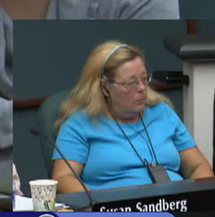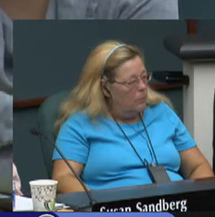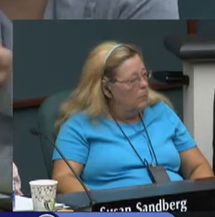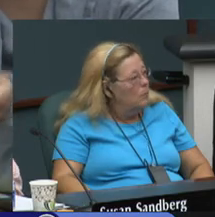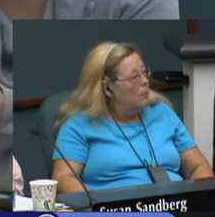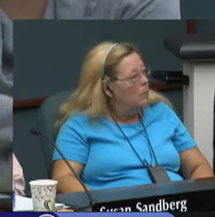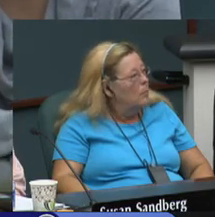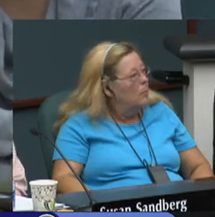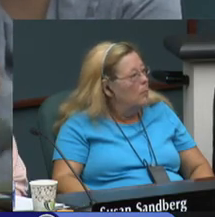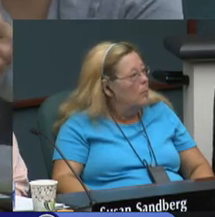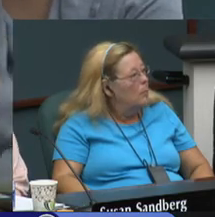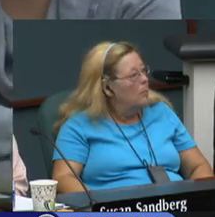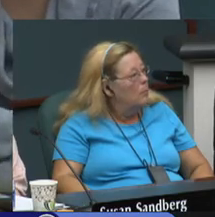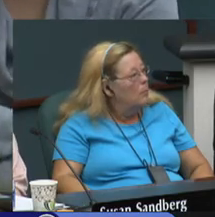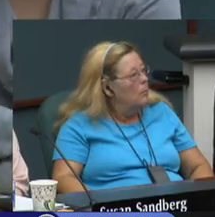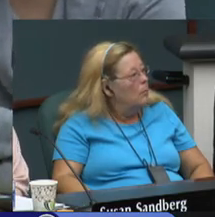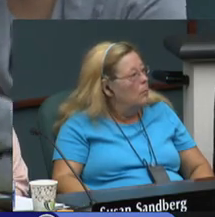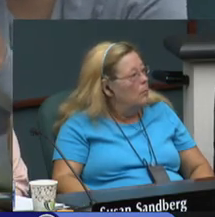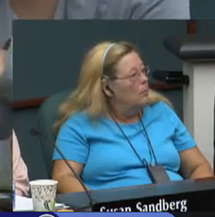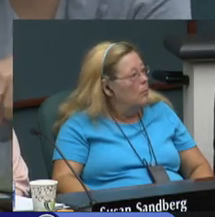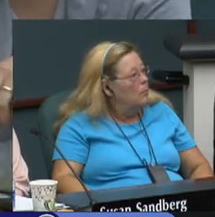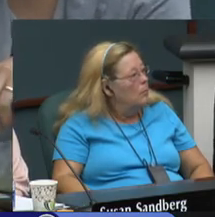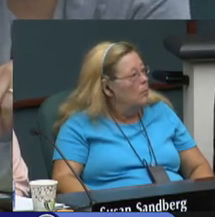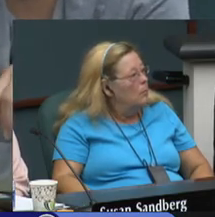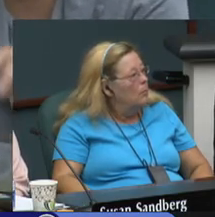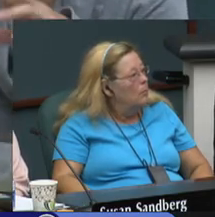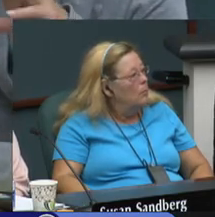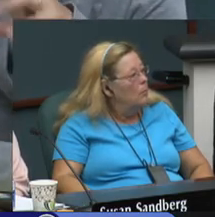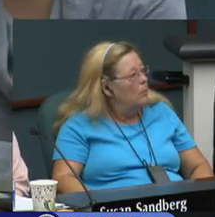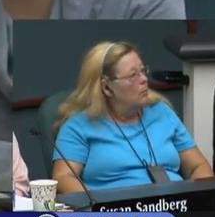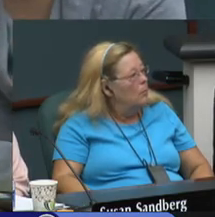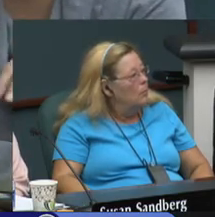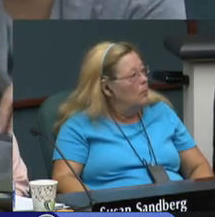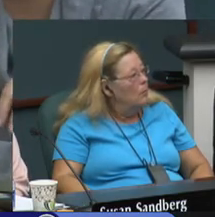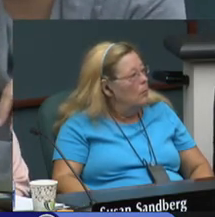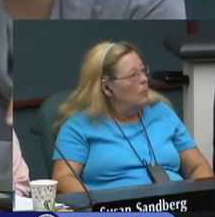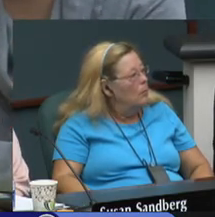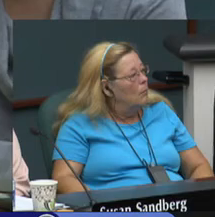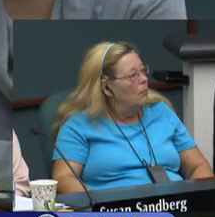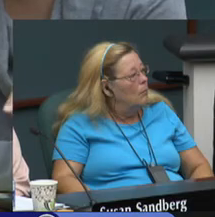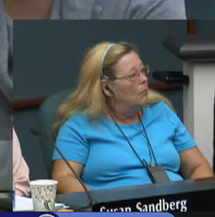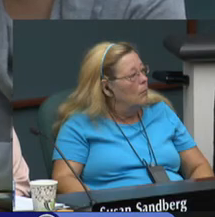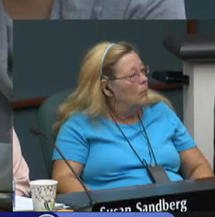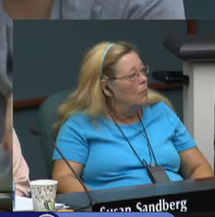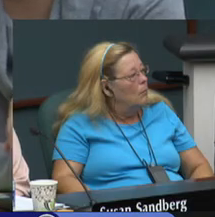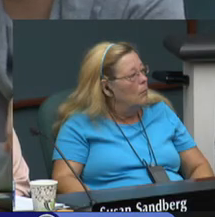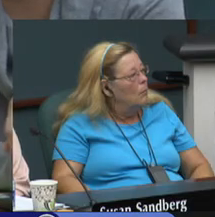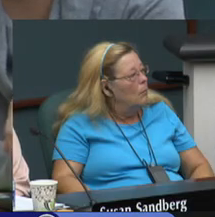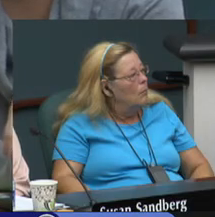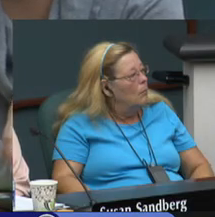goes I think to Mister mister stir bombs question that I will verify I think a